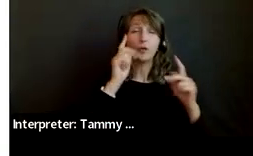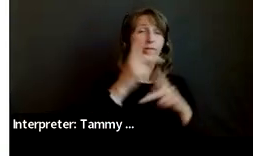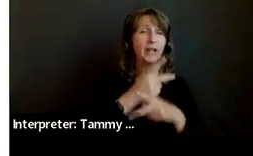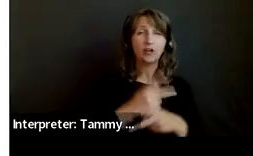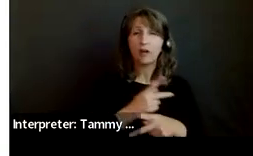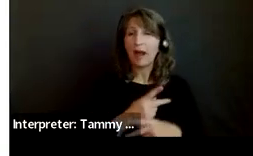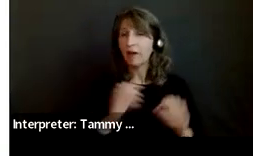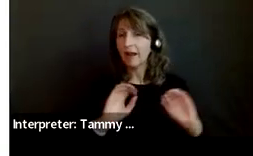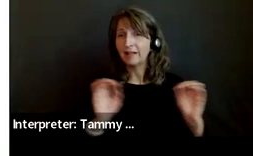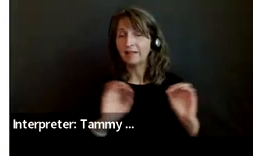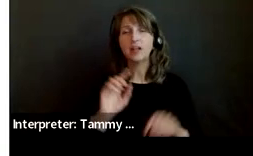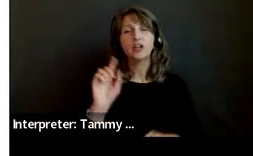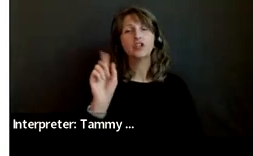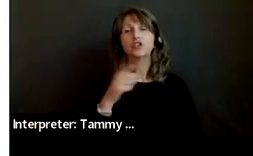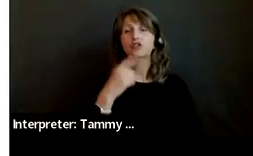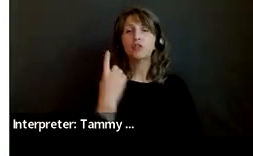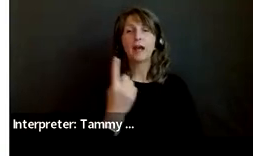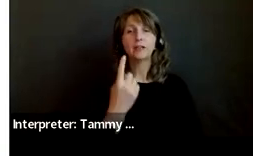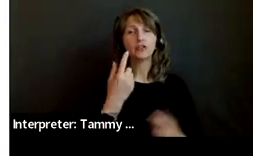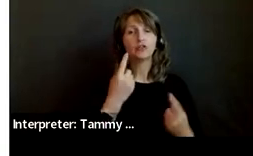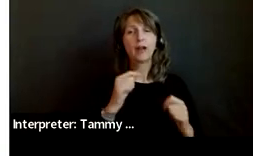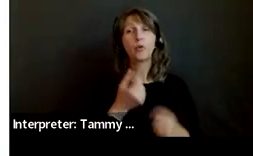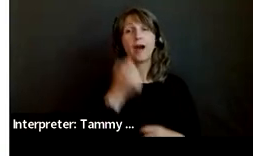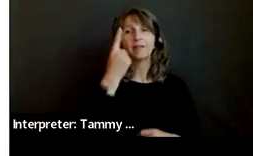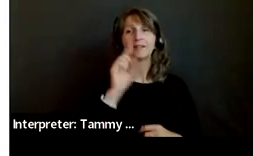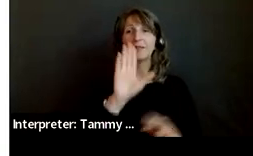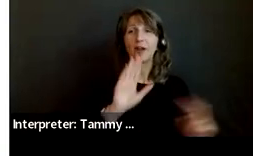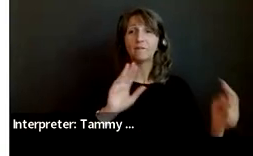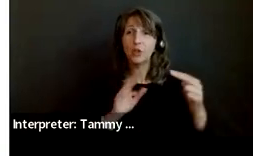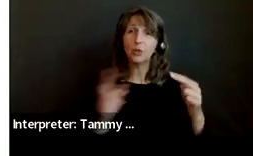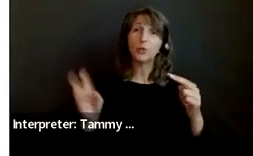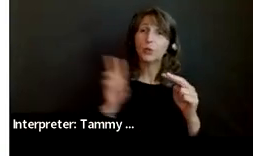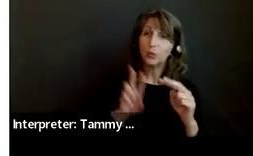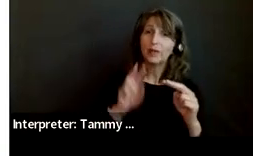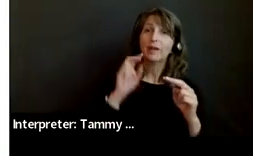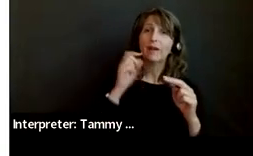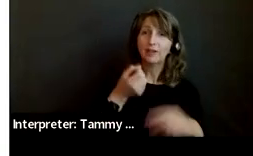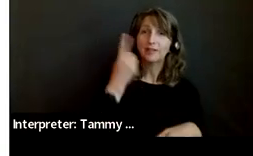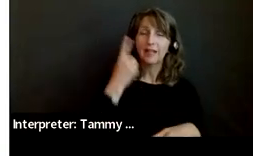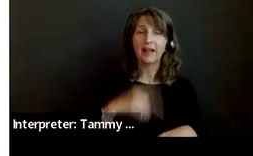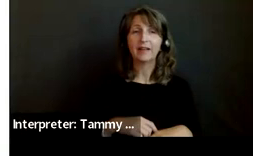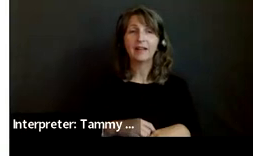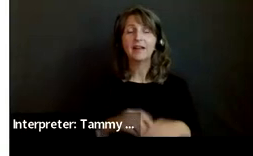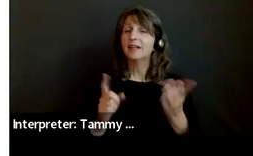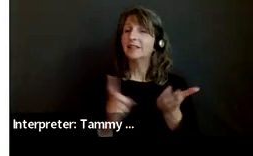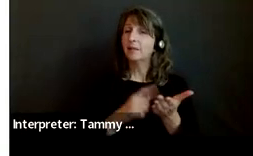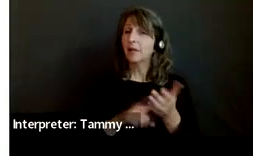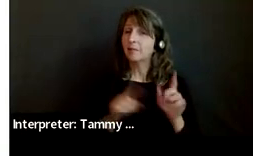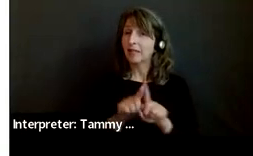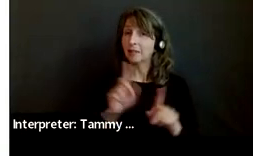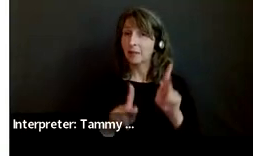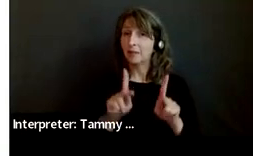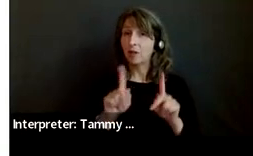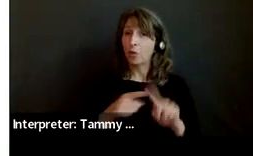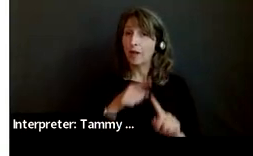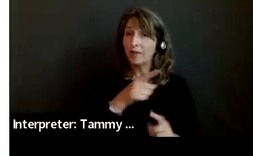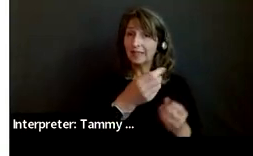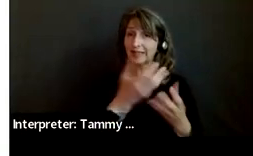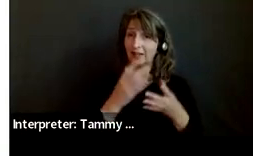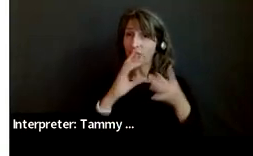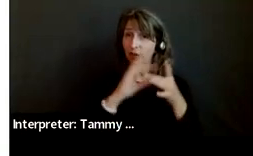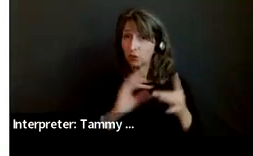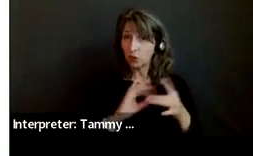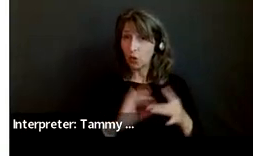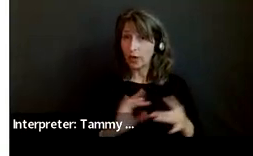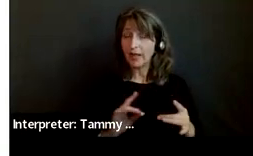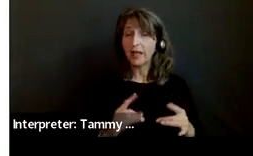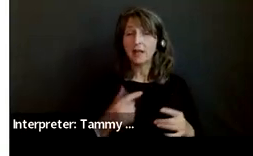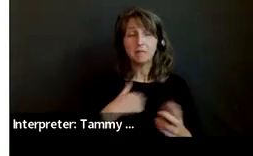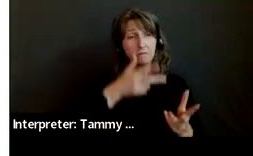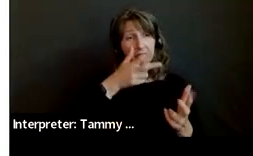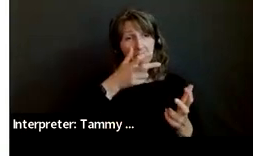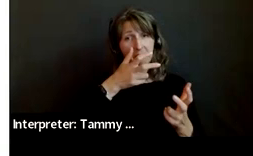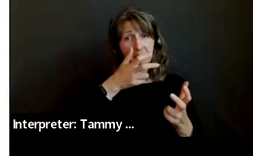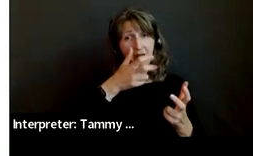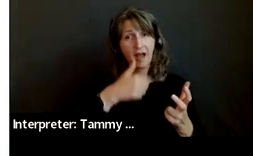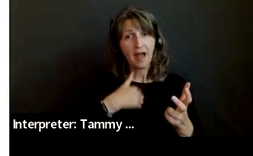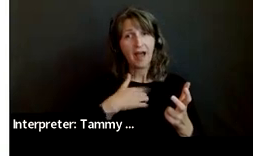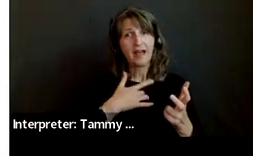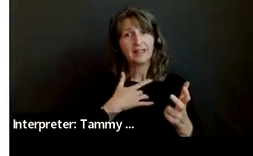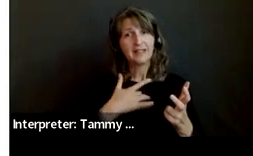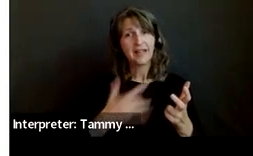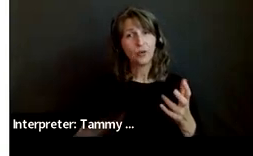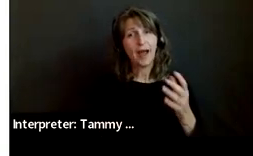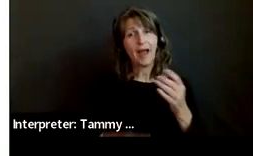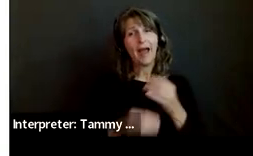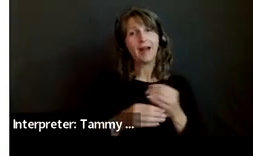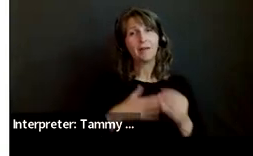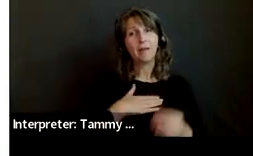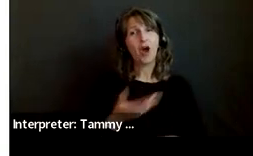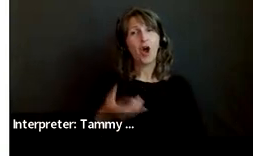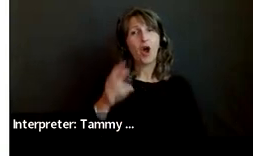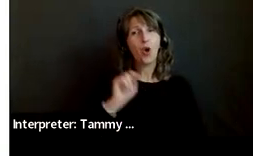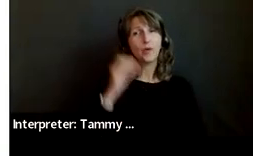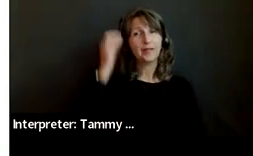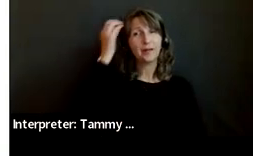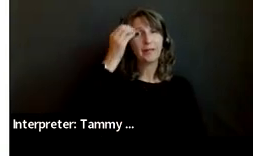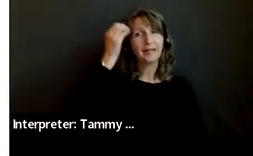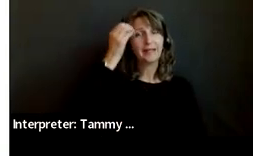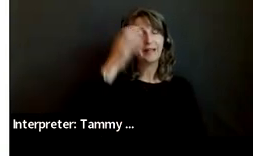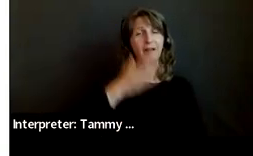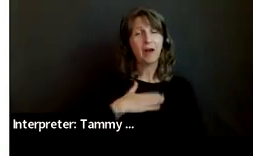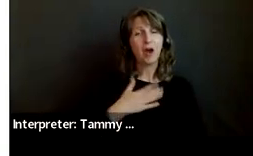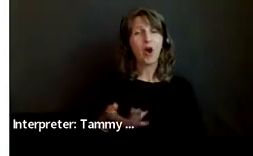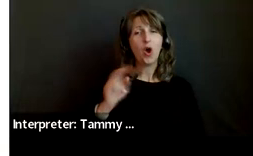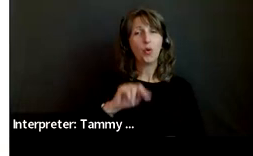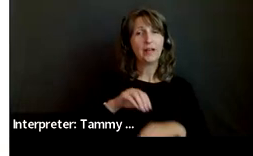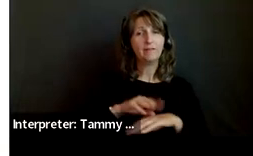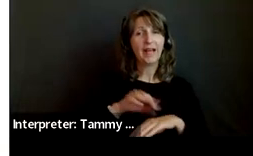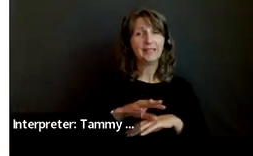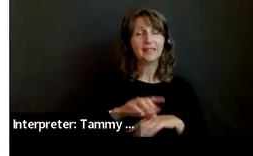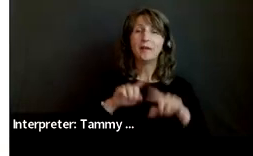It's very narrative focus. As human beings often, especially if we know someone socially, when we hear a story they tell us, we are subconsciously and the way we are responding, adding in our own evaluations are advice because we are basing that off of our own experiences.